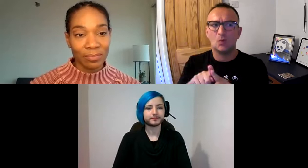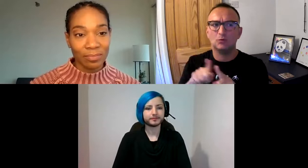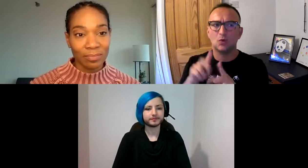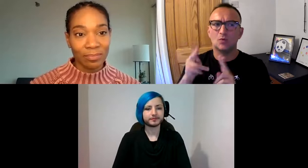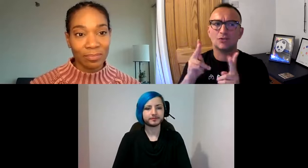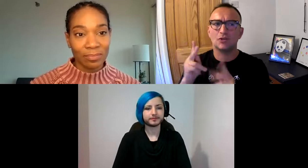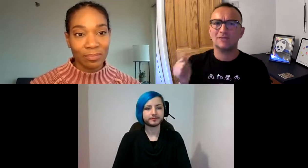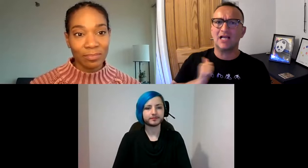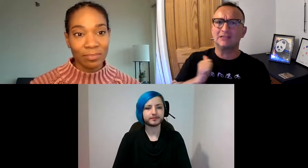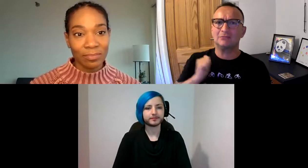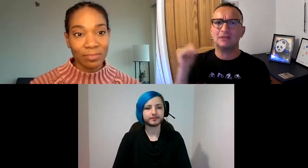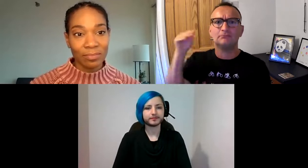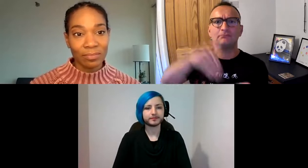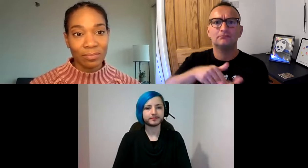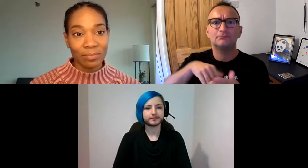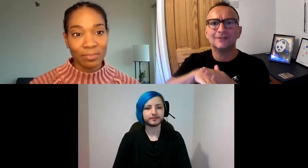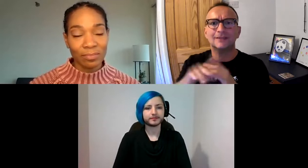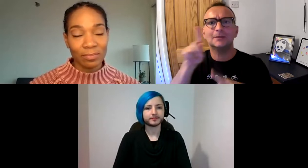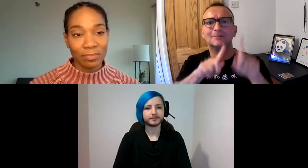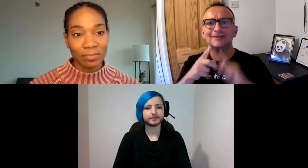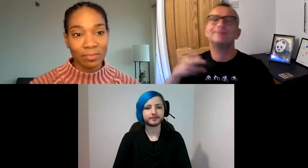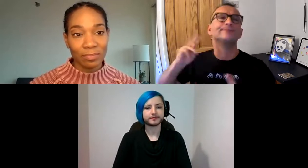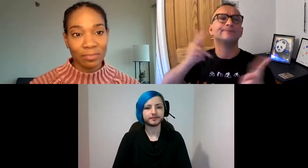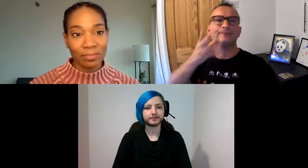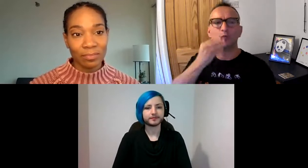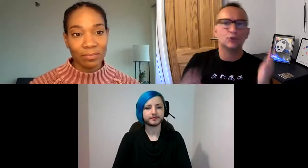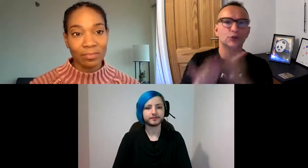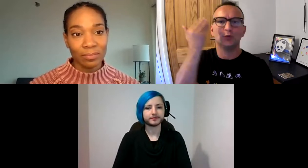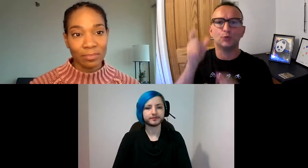vocabulary they can use but it may not be a vocabulary